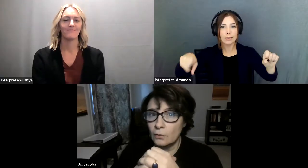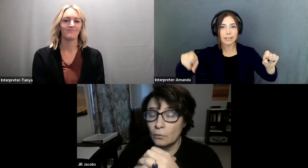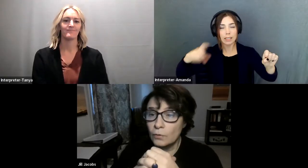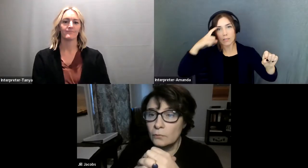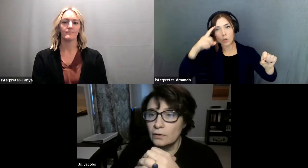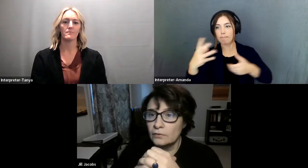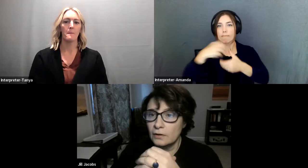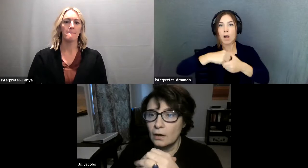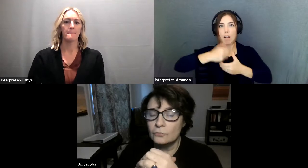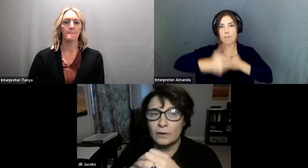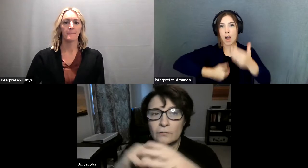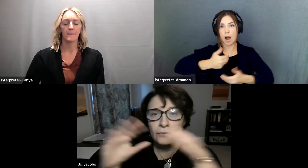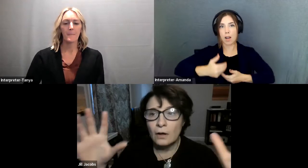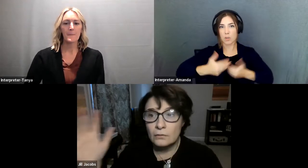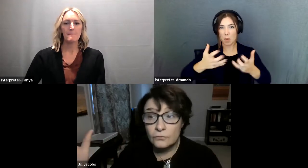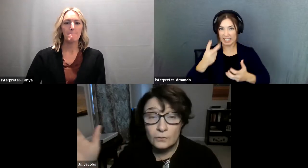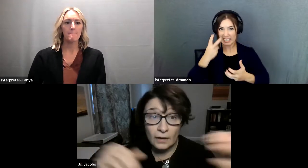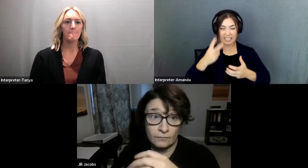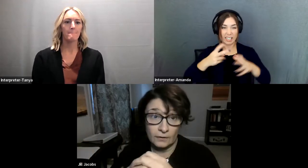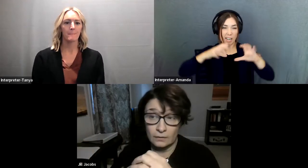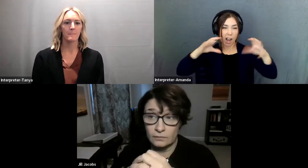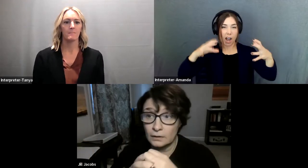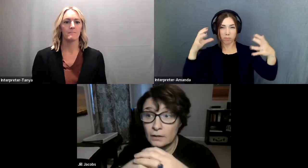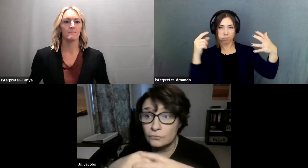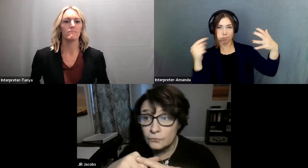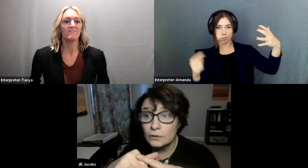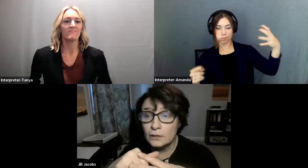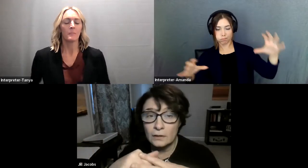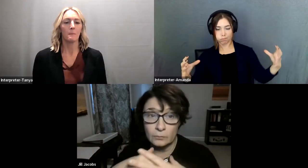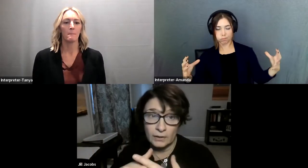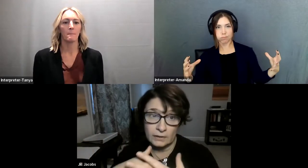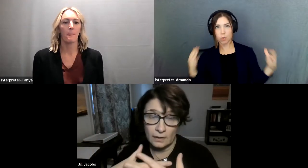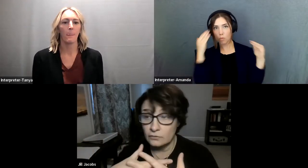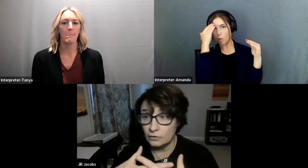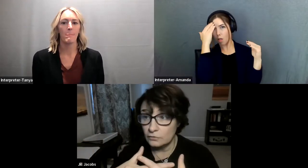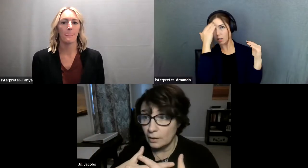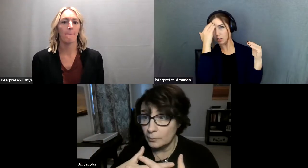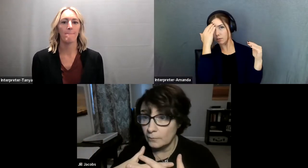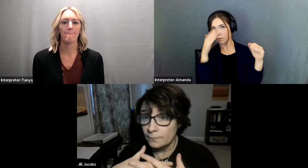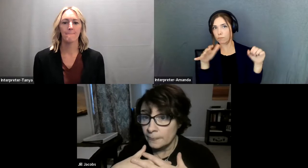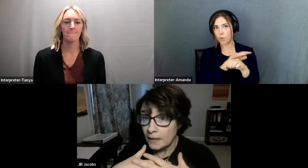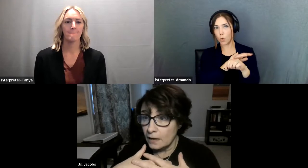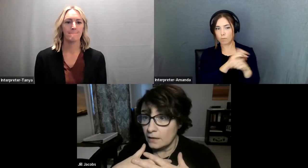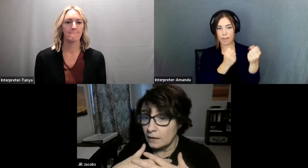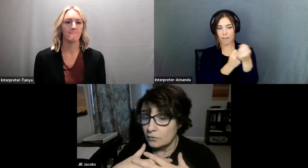So we want to see a cadre of knowledge filled advocates engage fully in making that change happen.